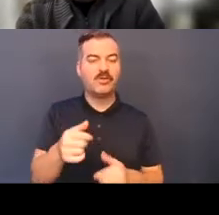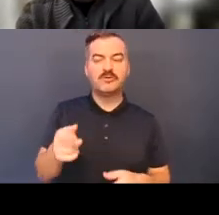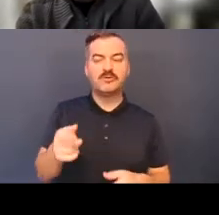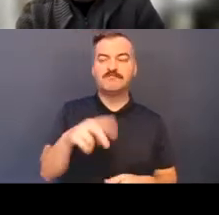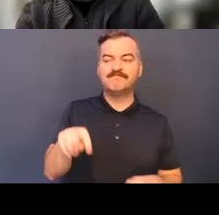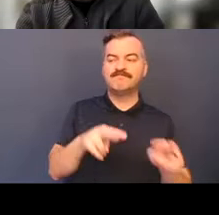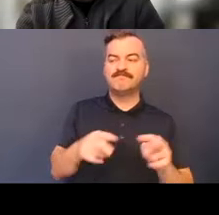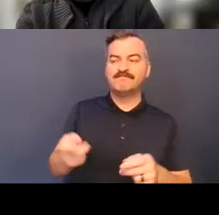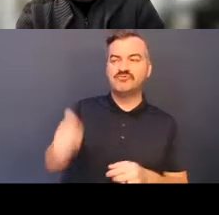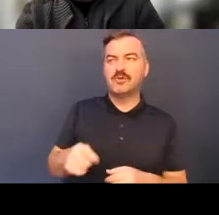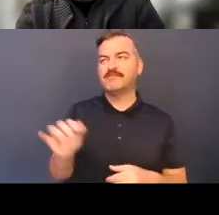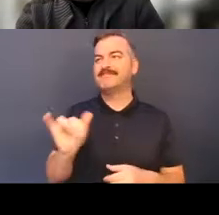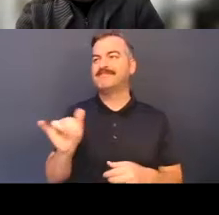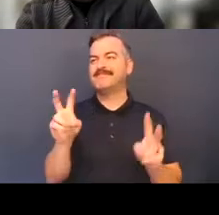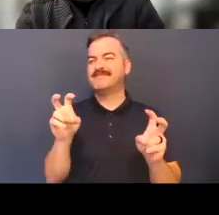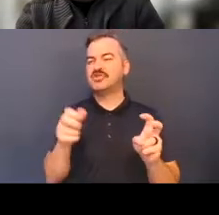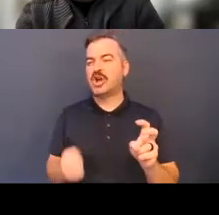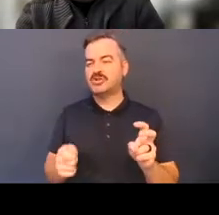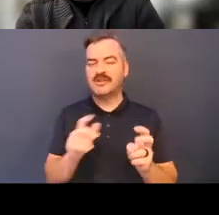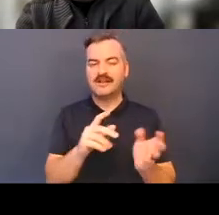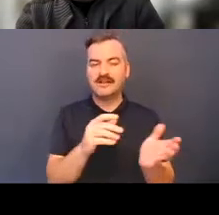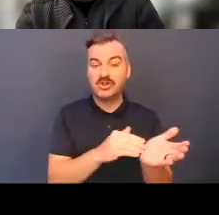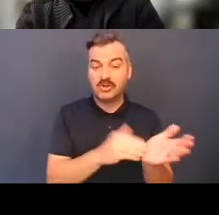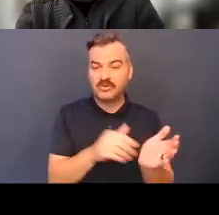like a physician or policymaker 15:33:54 does not believe that their life